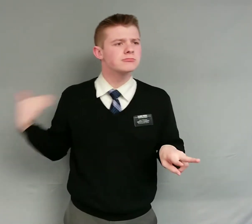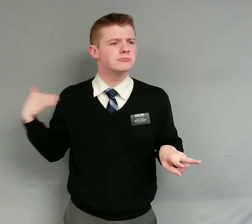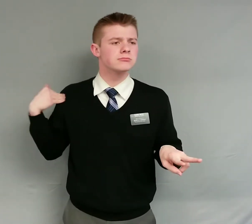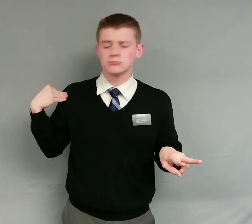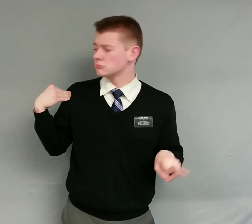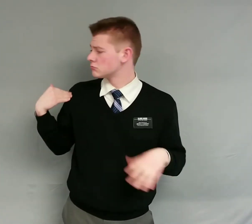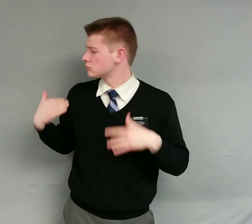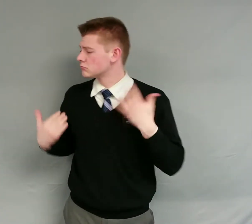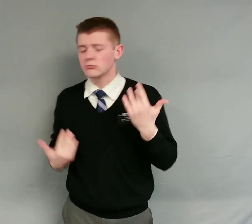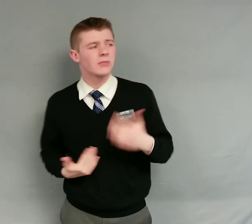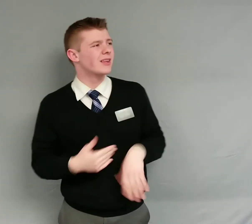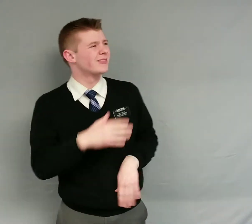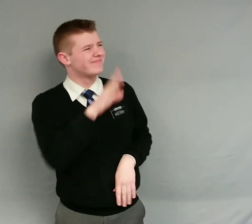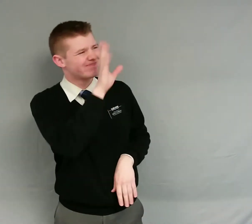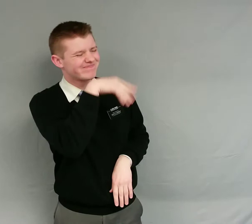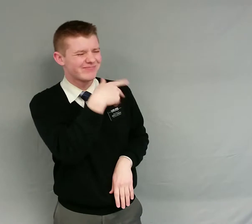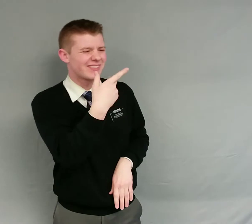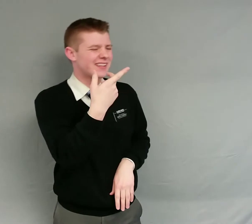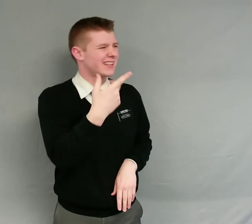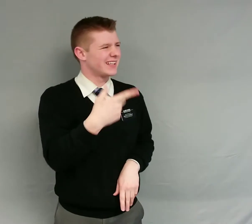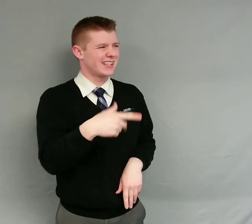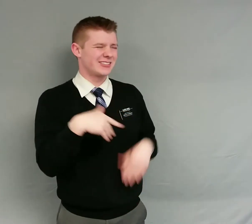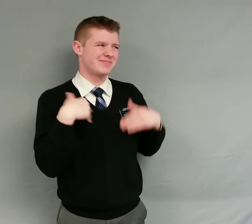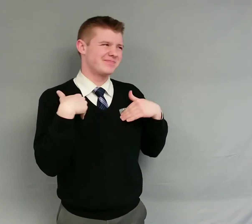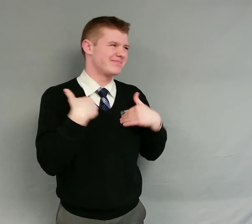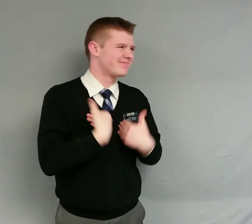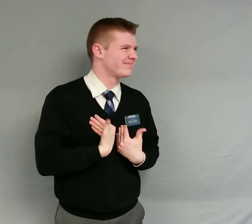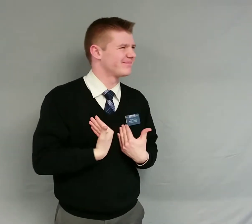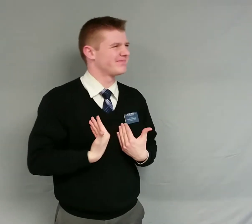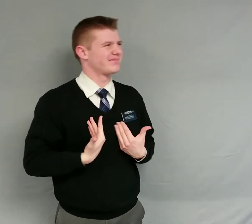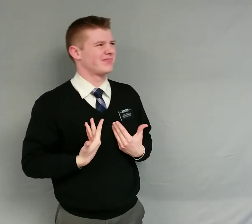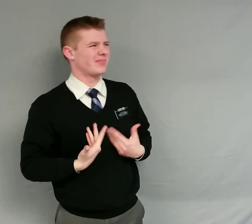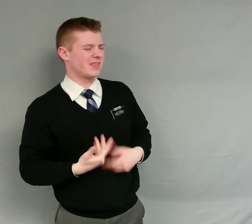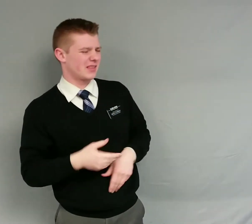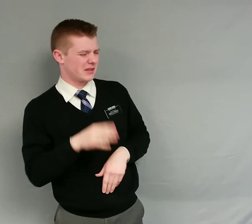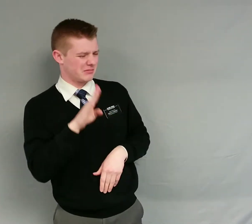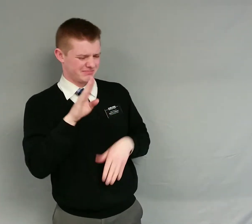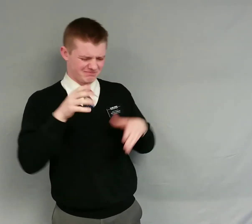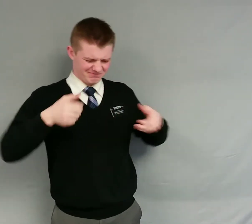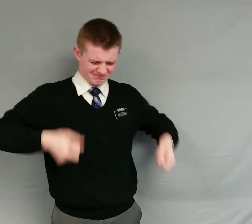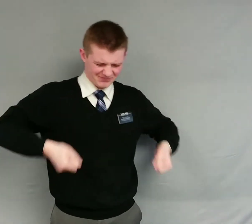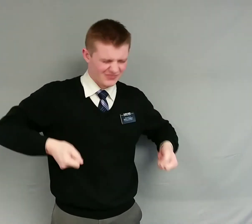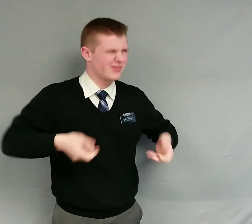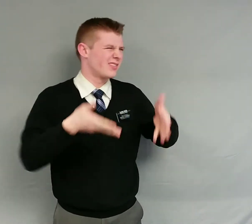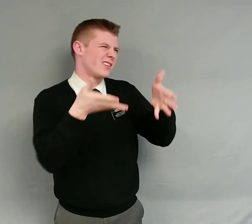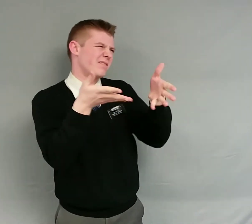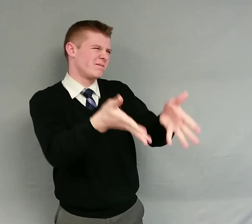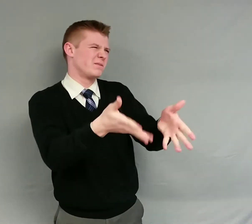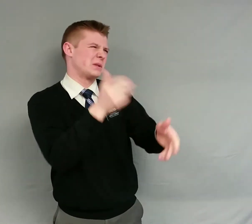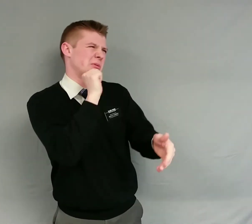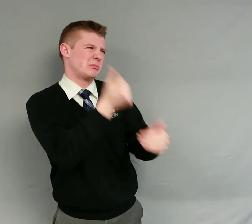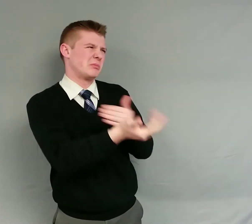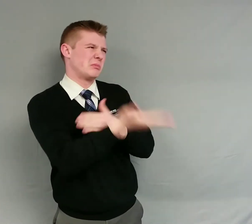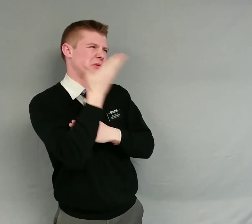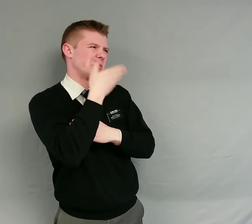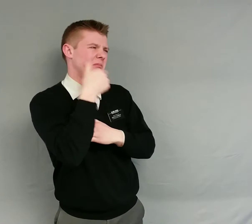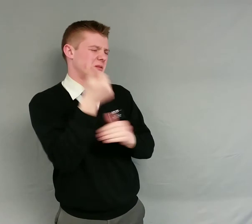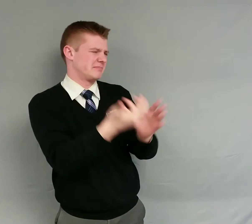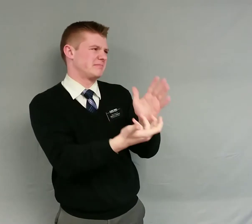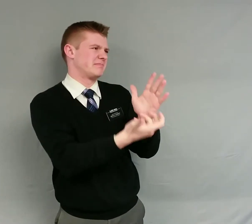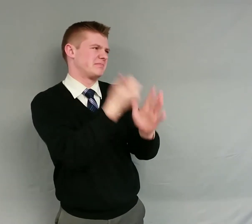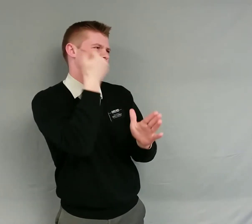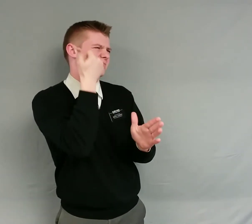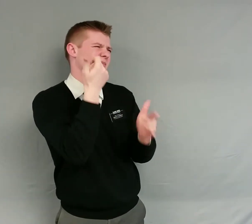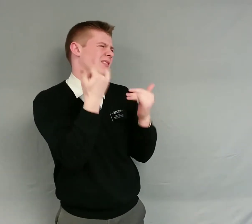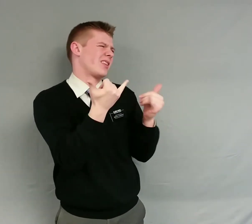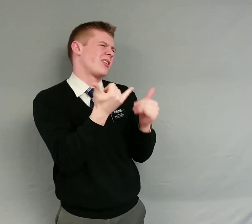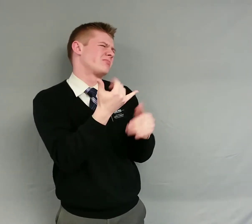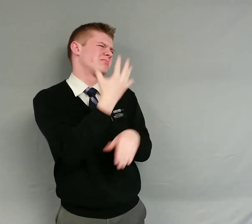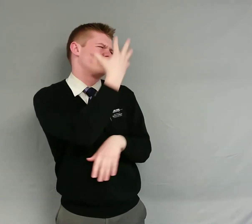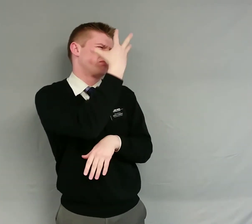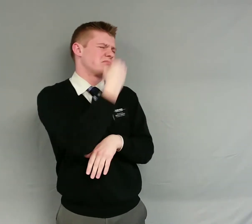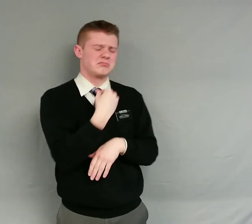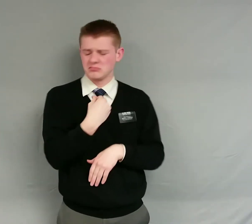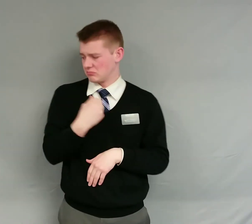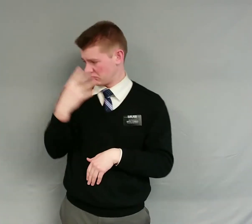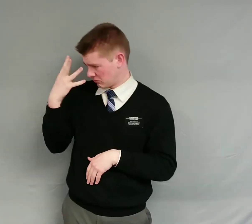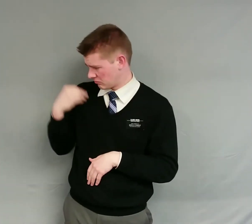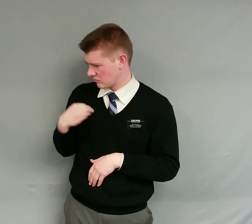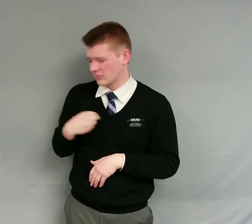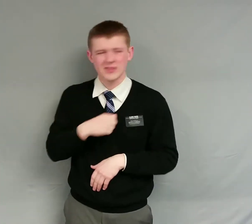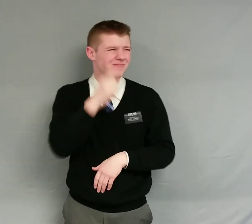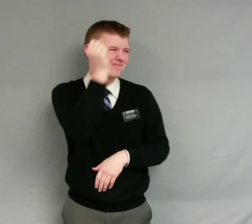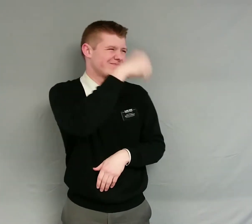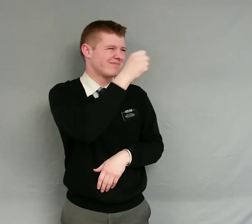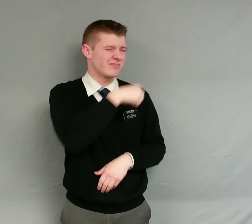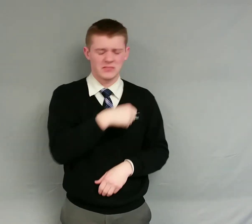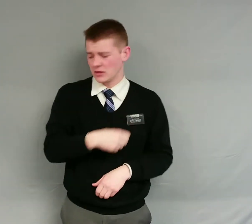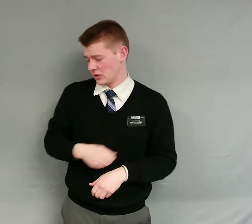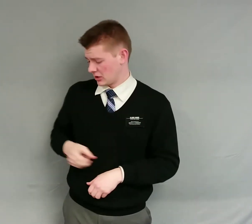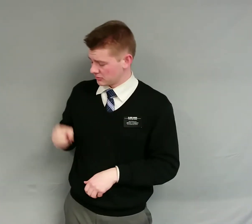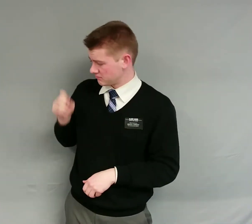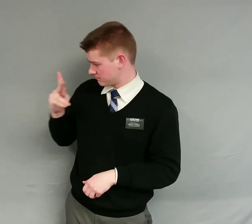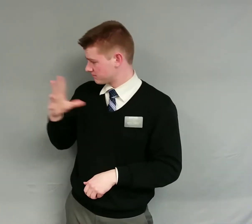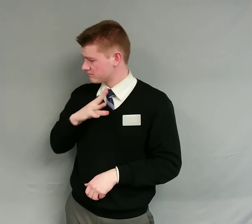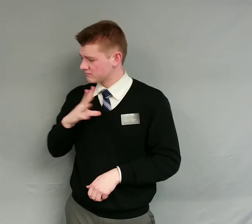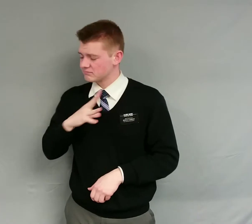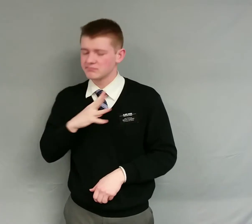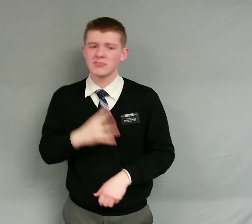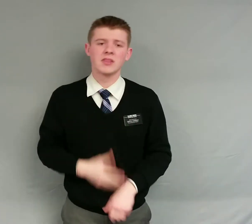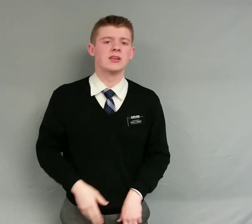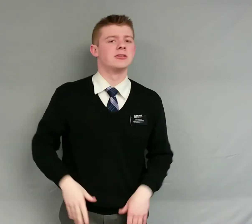the Deaf woman suggested to her husband that, rather than hauling the luggage up at the late hour, they wait until the morning.